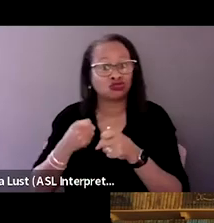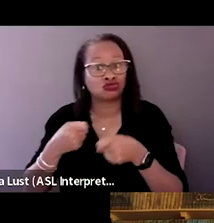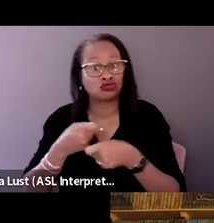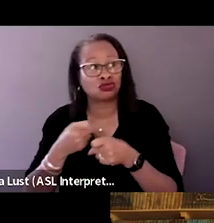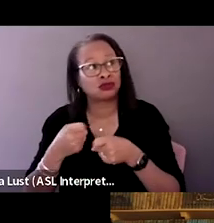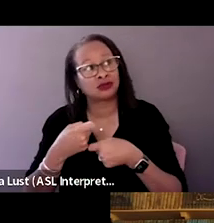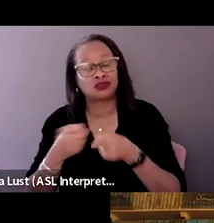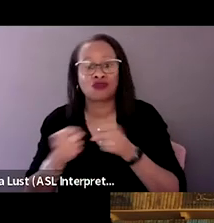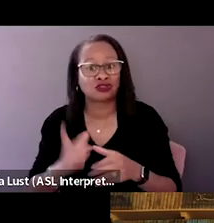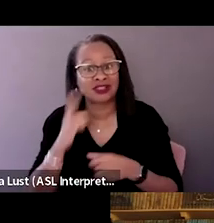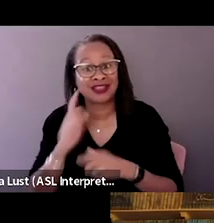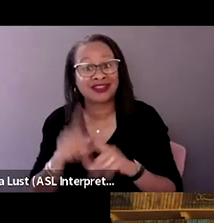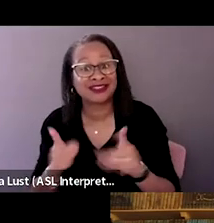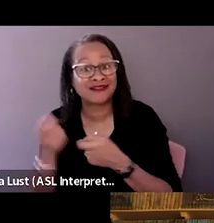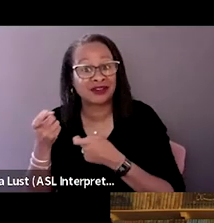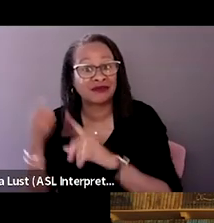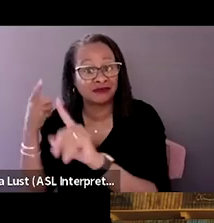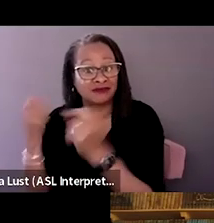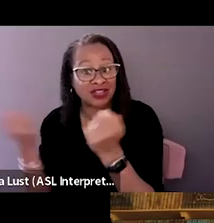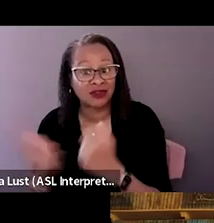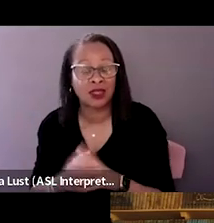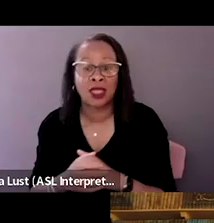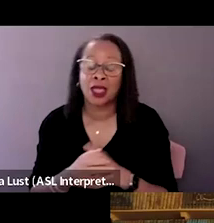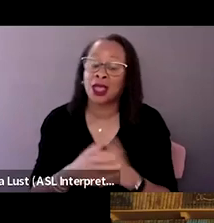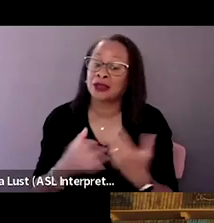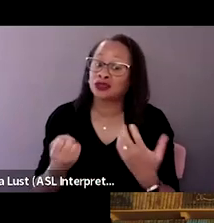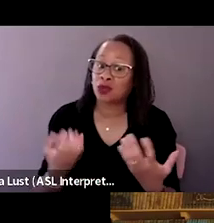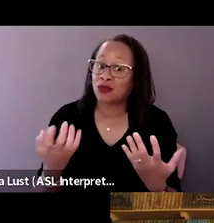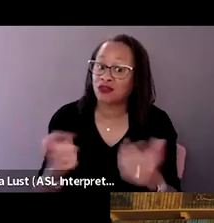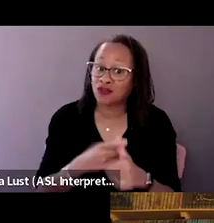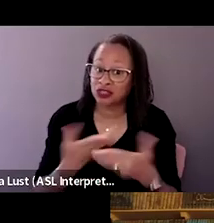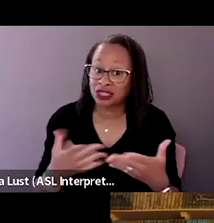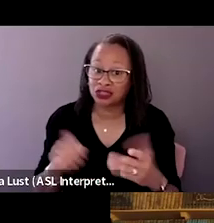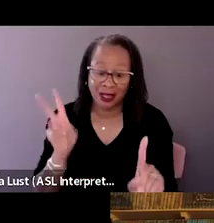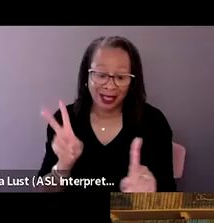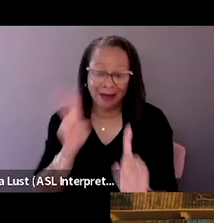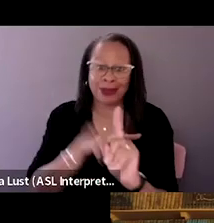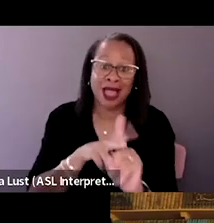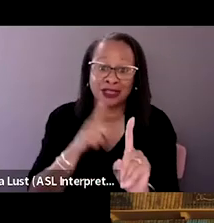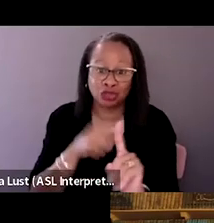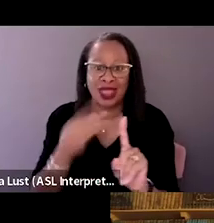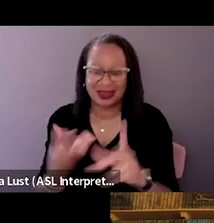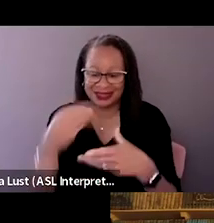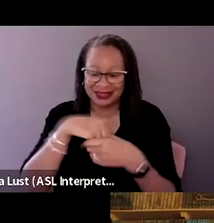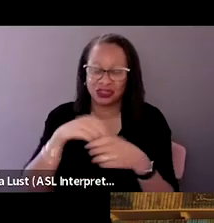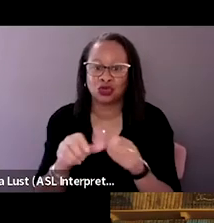you can do is apply to and get into as many pitch forums as you possibly can.